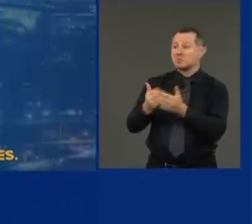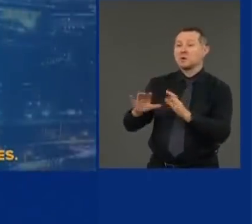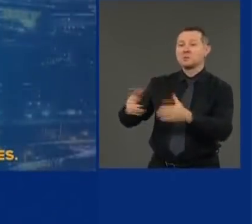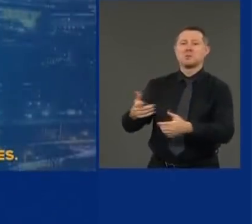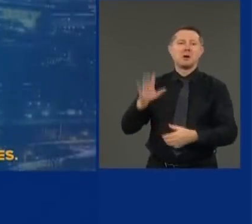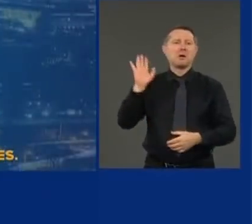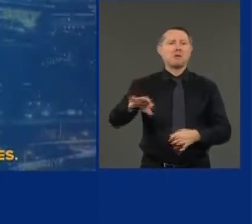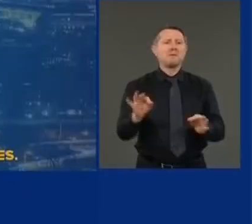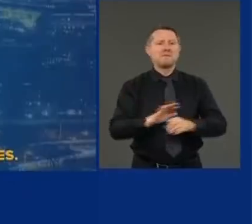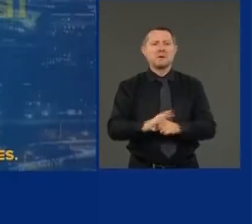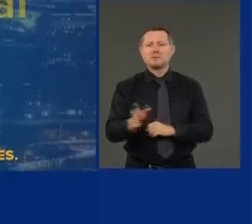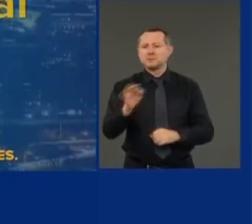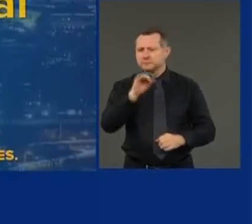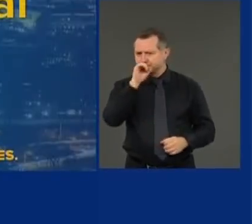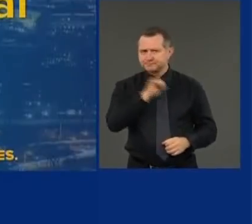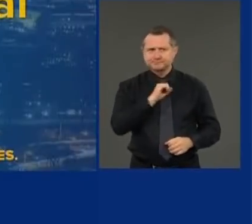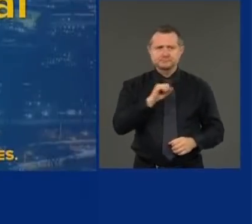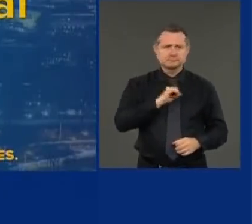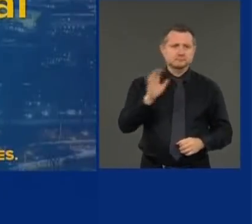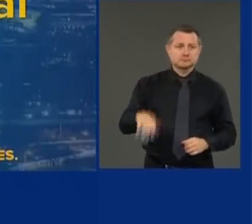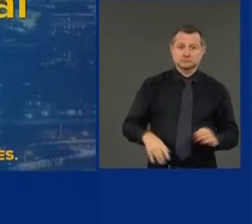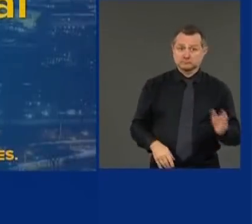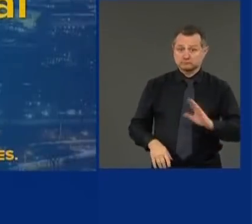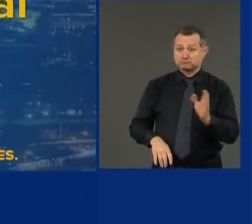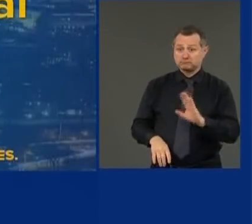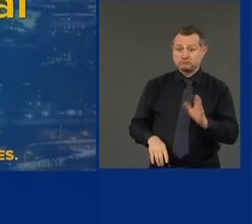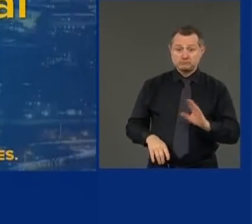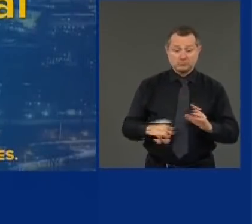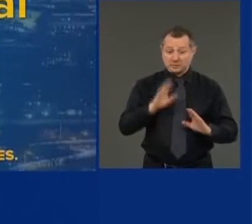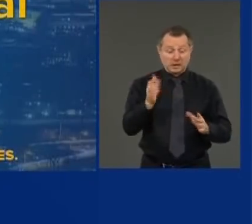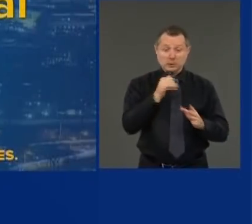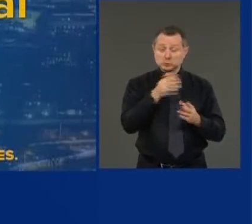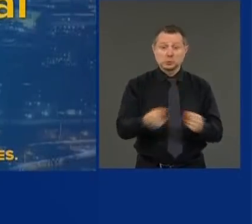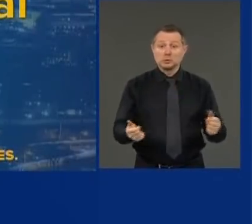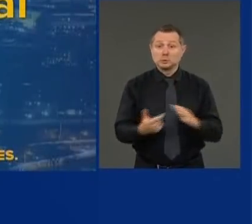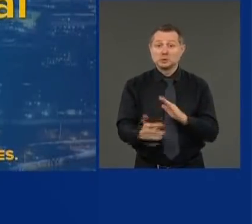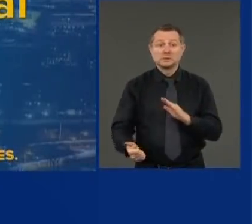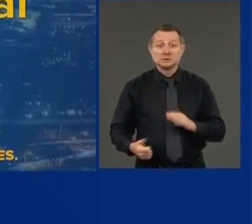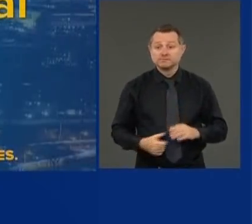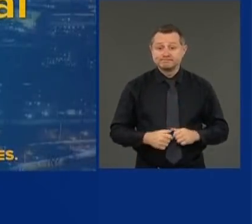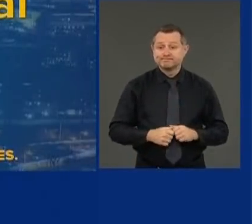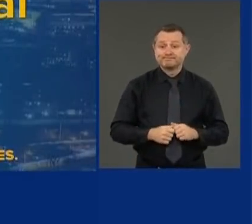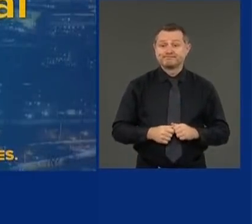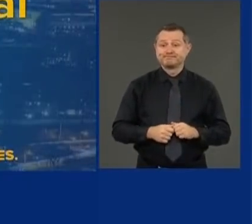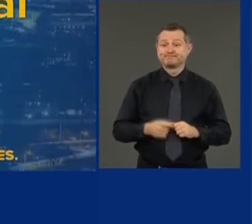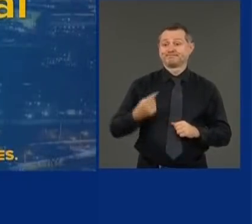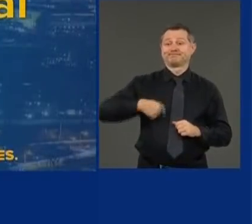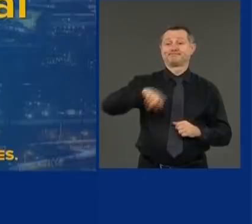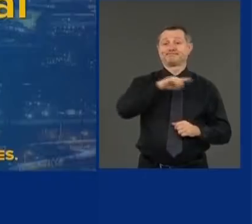ENVIRONMENT IT HAS. BUT IF YOU DENY THE PROBLEM THEN